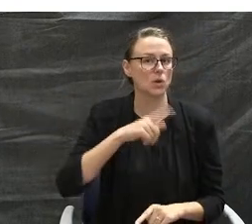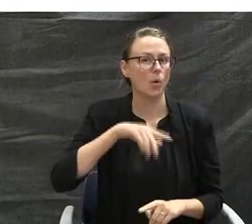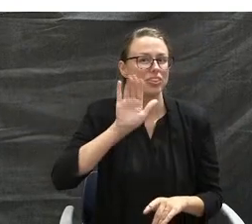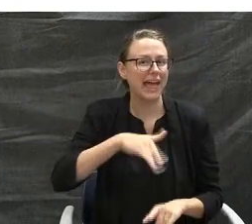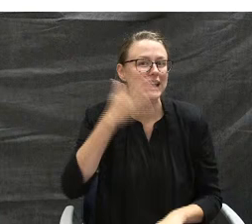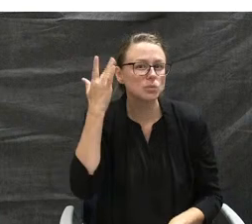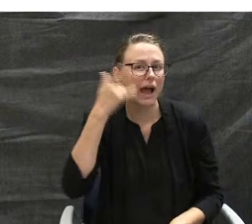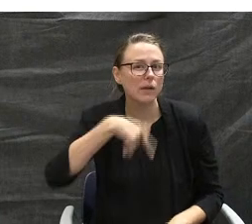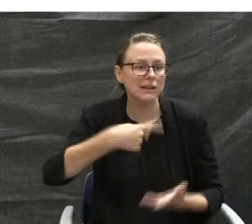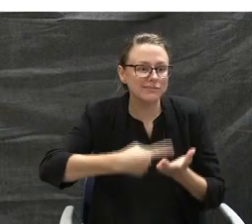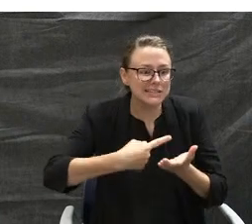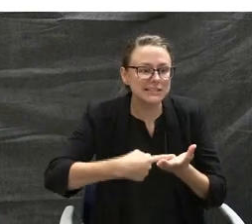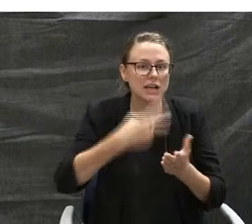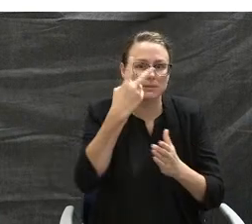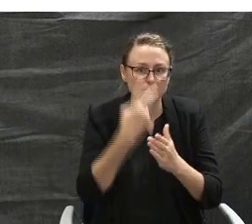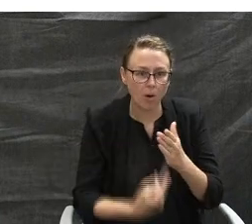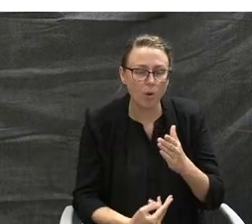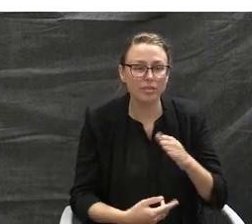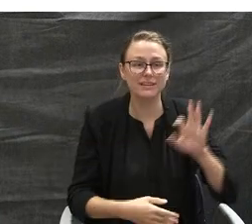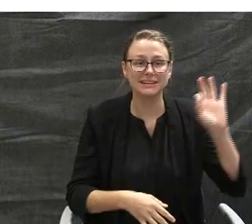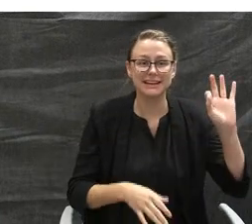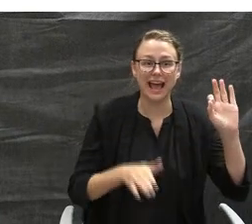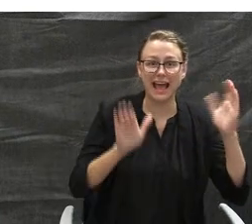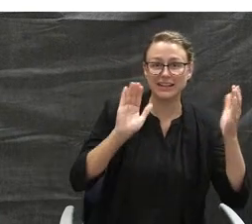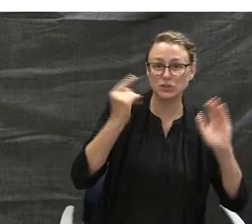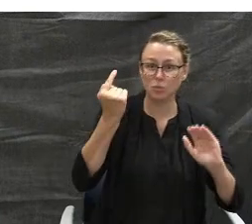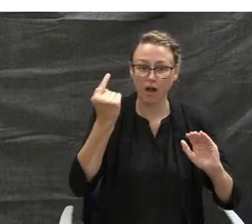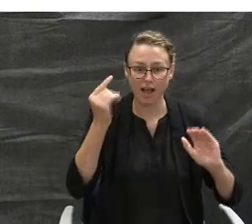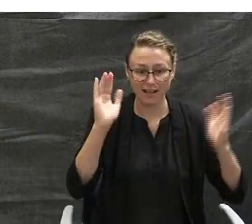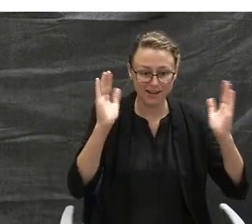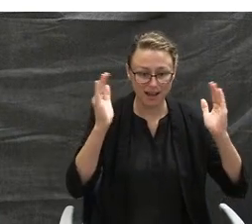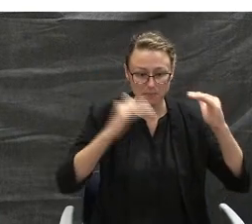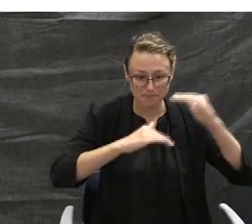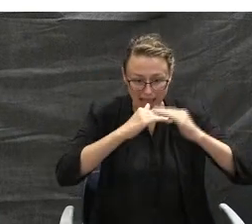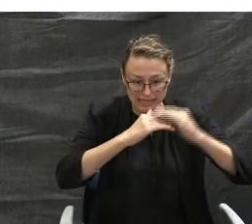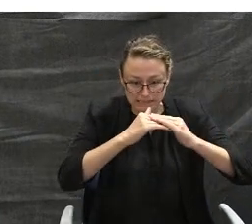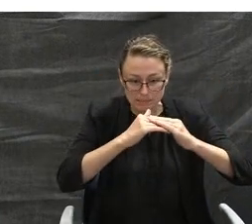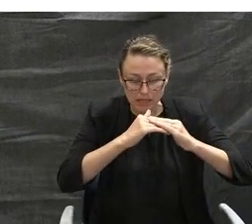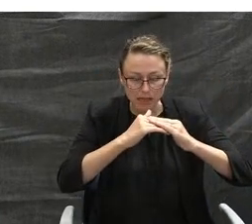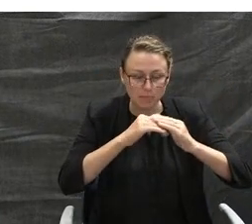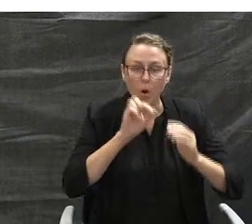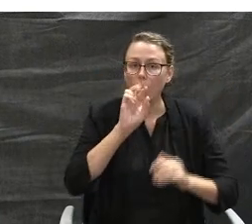with a 9 to one maximum in a room, and we've also planned for